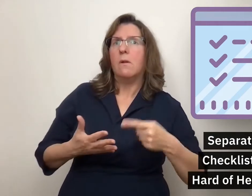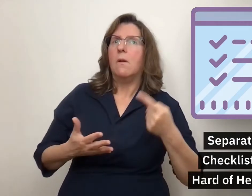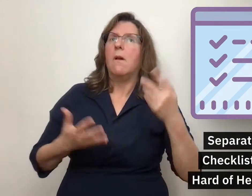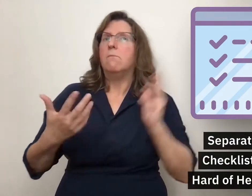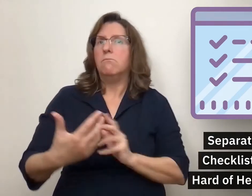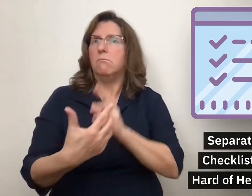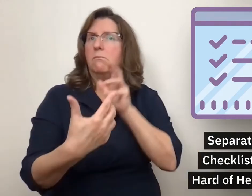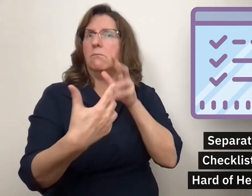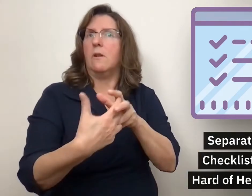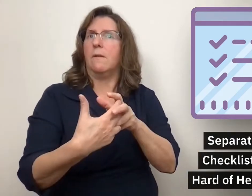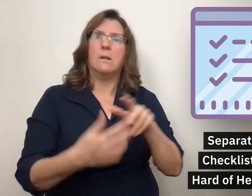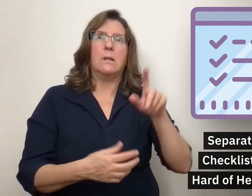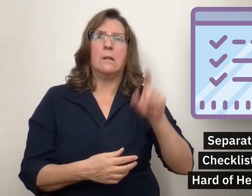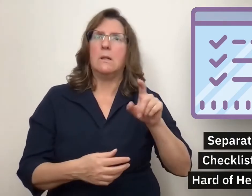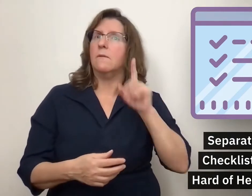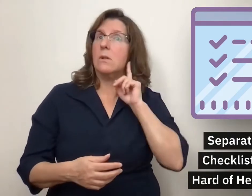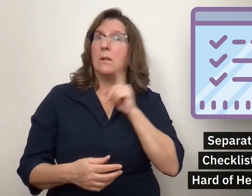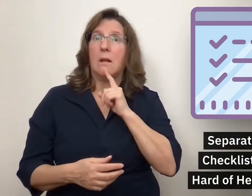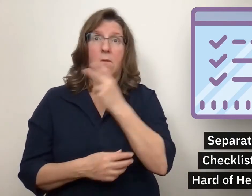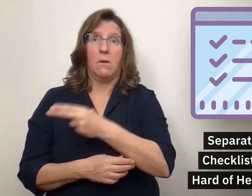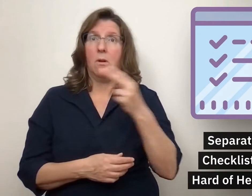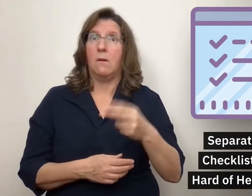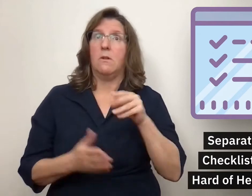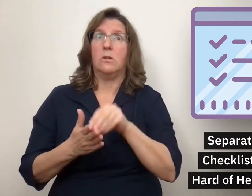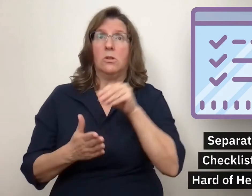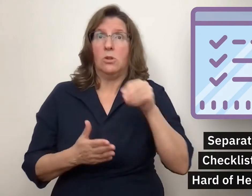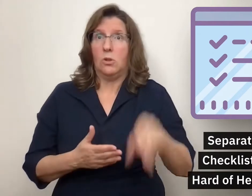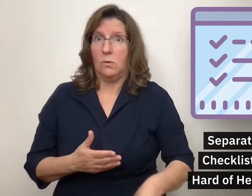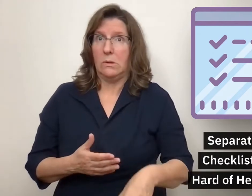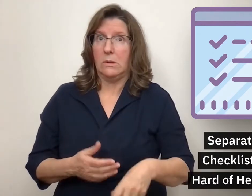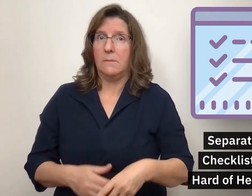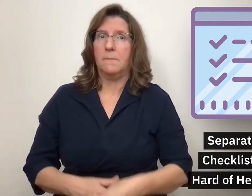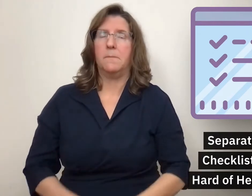of the elements compatible to the learning needs of deaf and hard of hearing students.